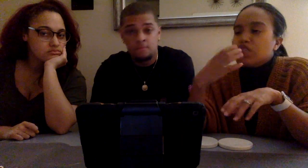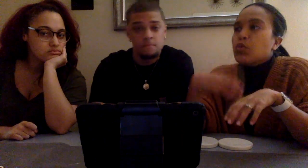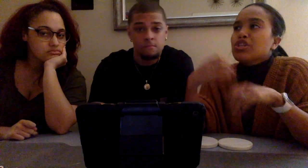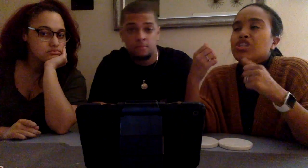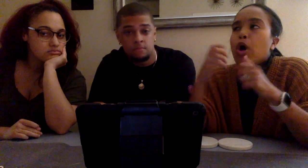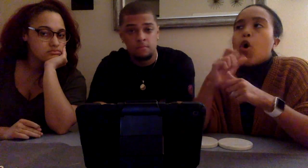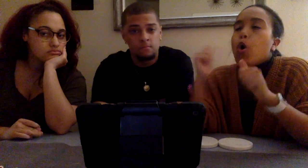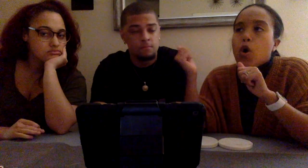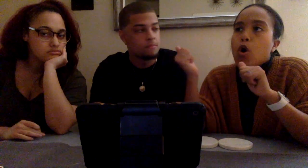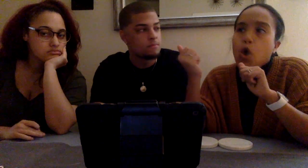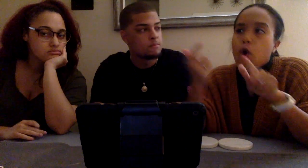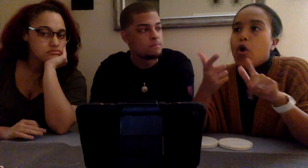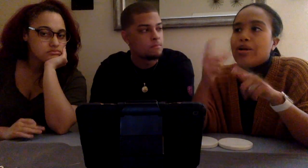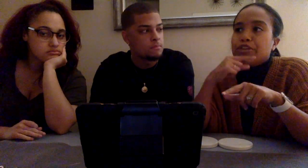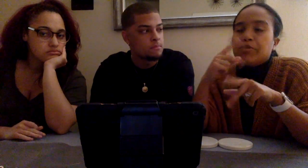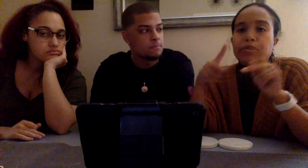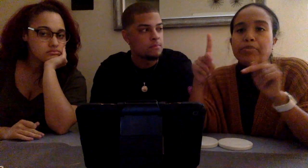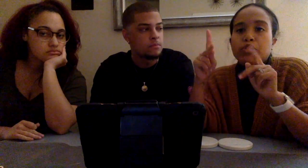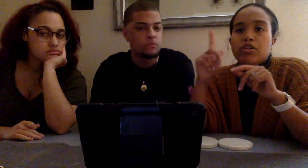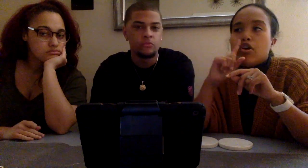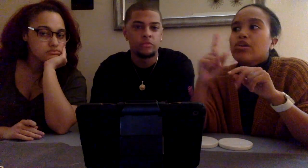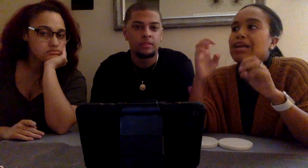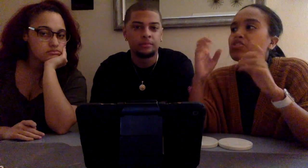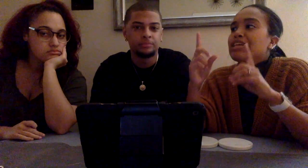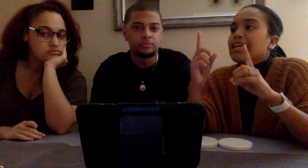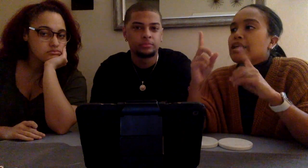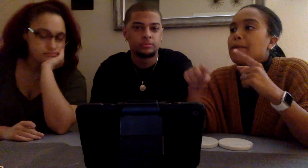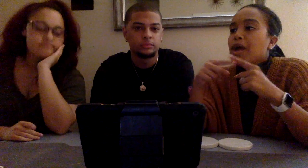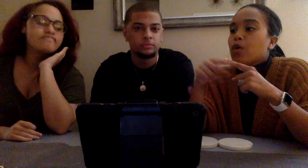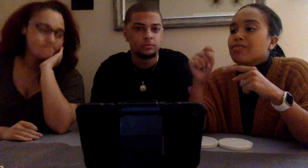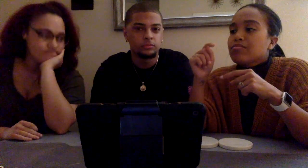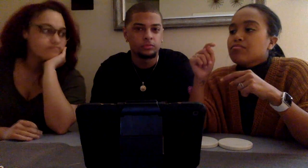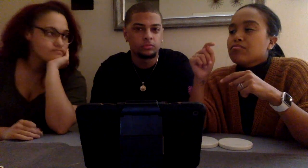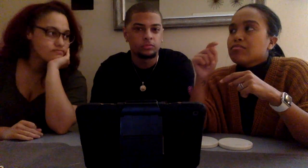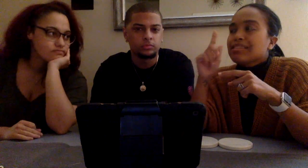I just wish all hearing people are educated about